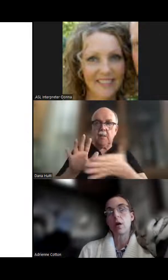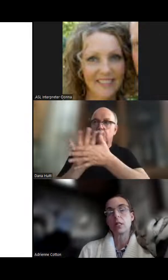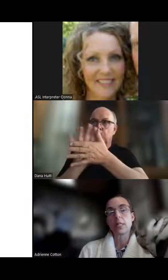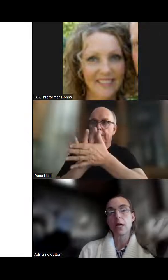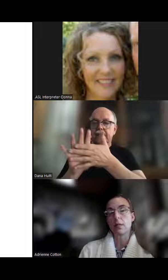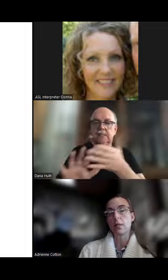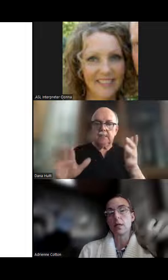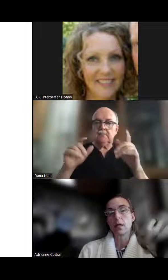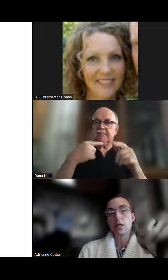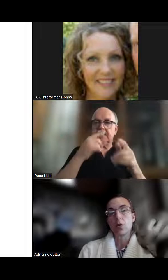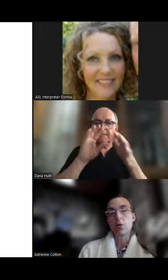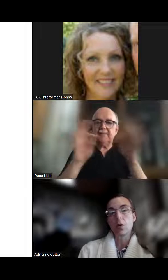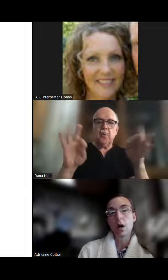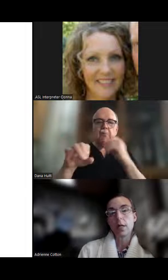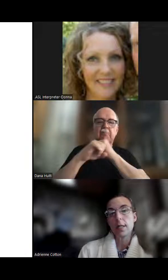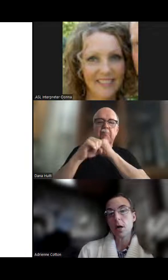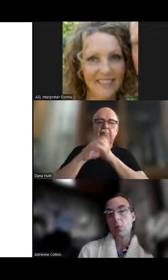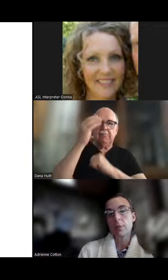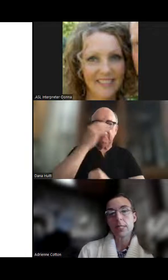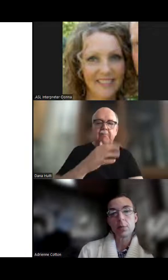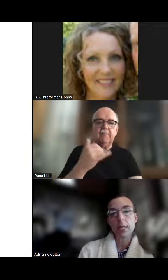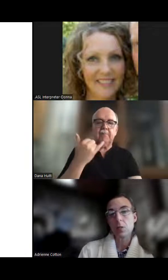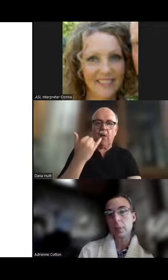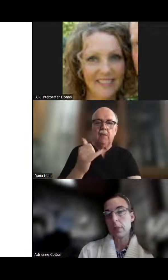s. I don't have a supervisor who says, you know, I